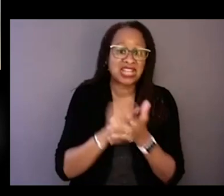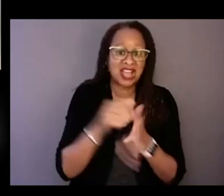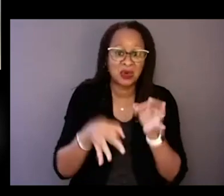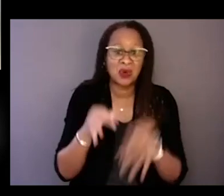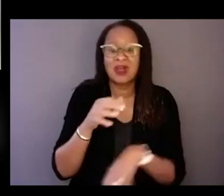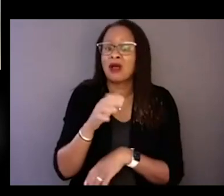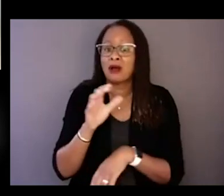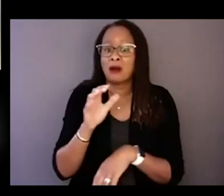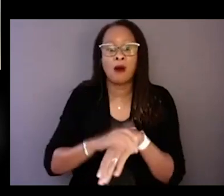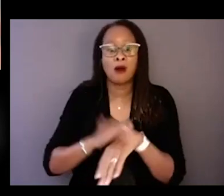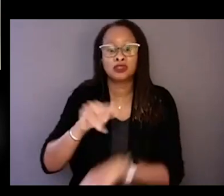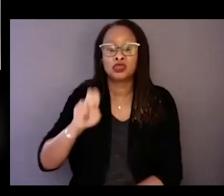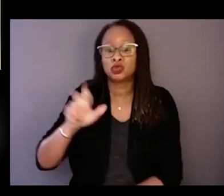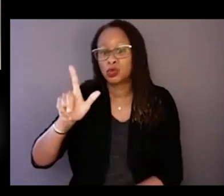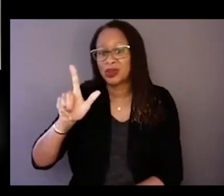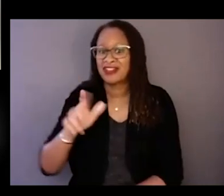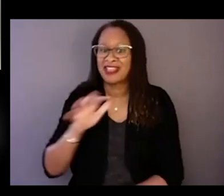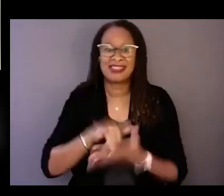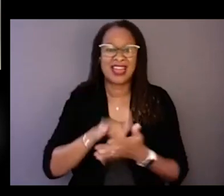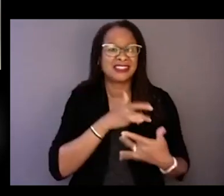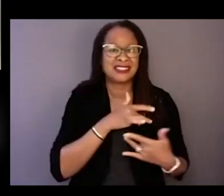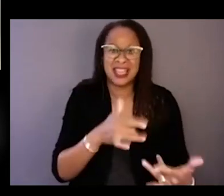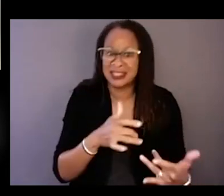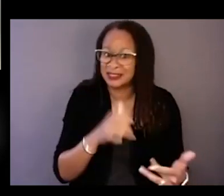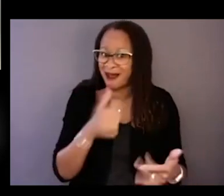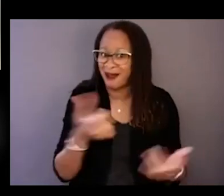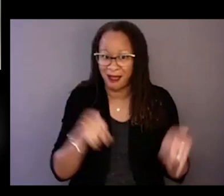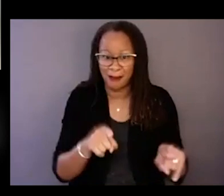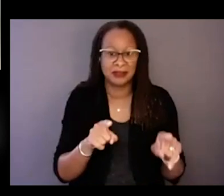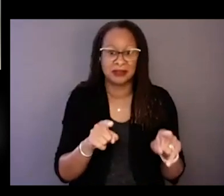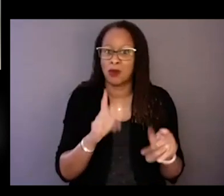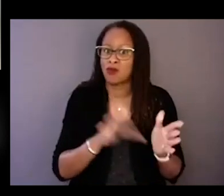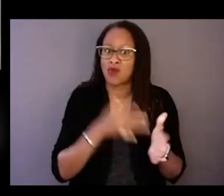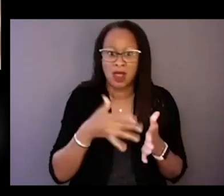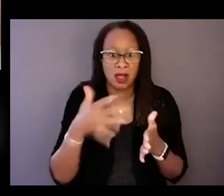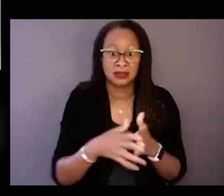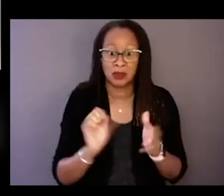during the entire 13 year span of the conservatorship. So, you know, we're all eagerly watching